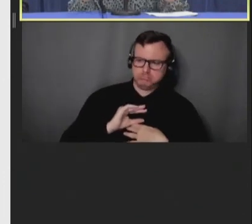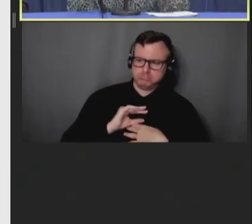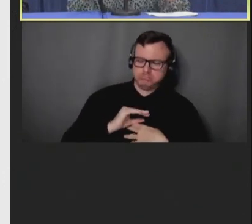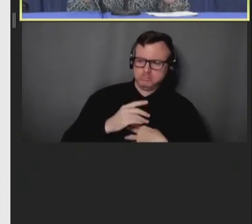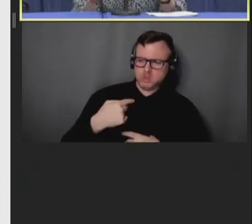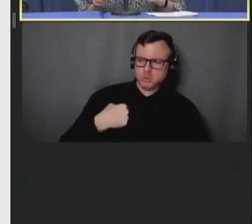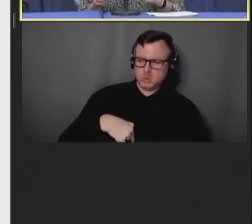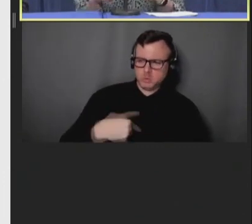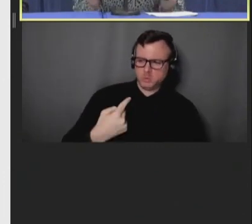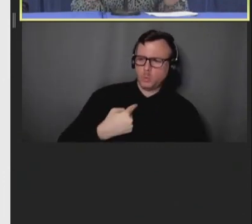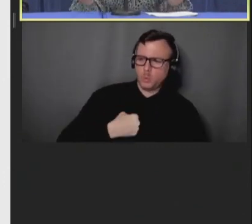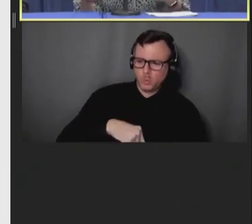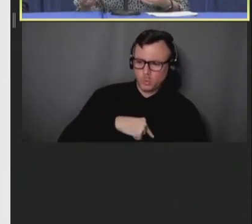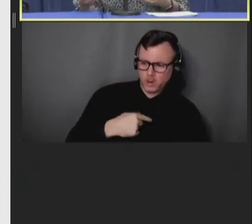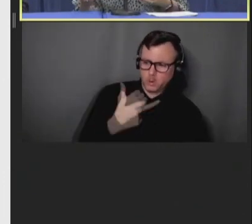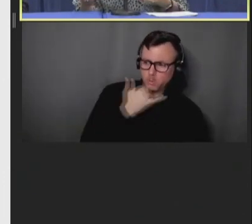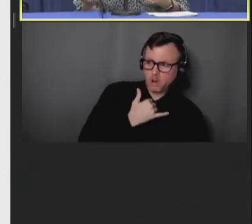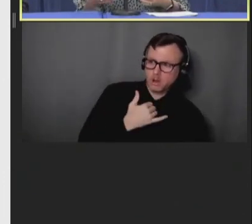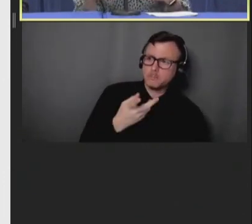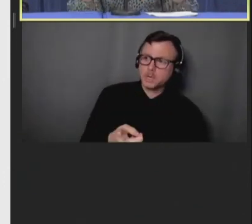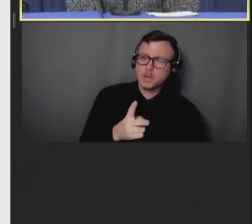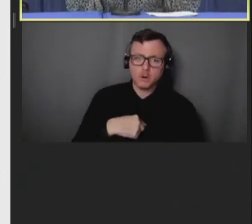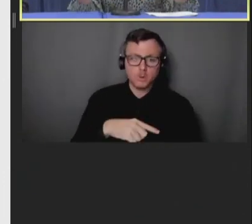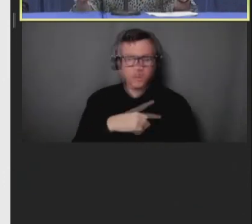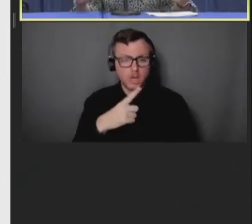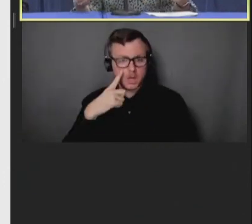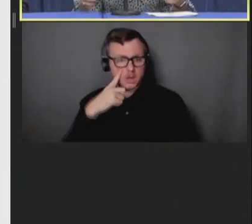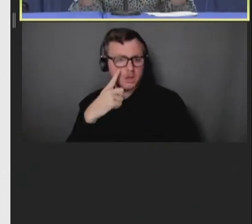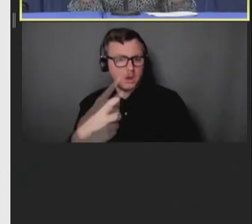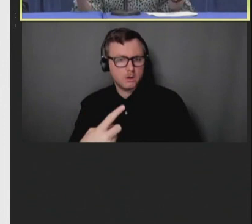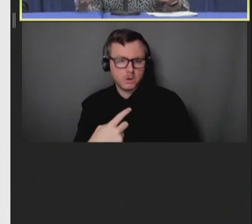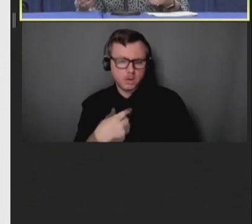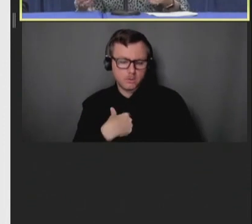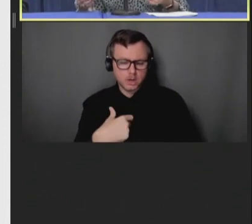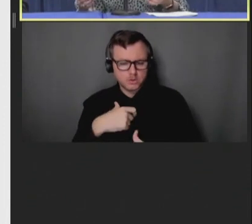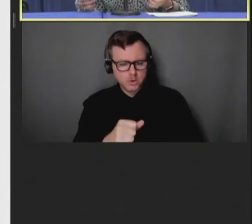when we really felt like we were just buckling down and putting one foot in front of the other